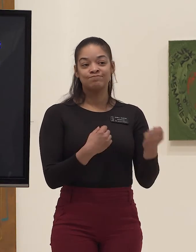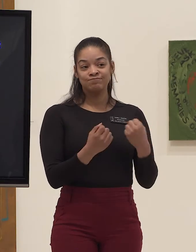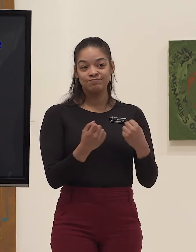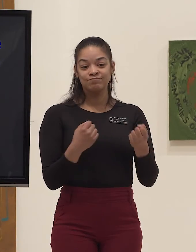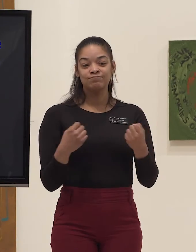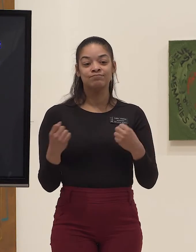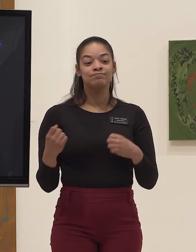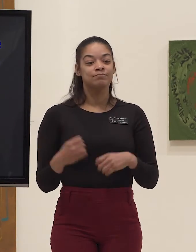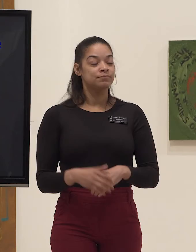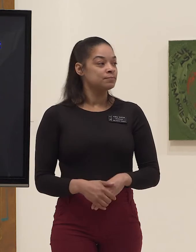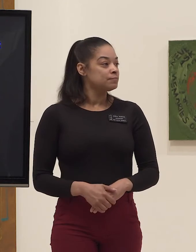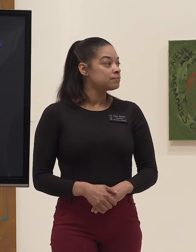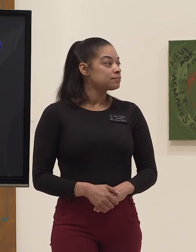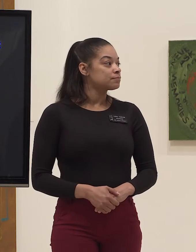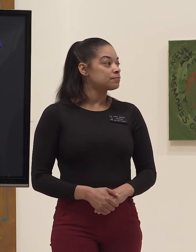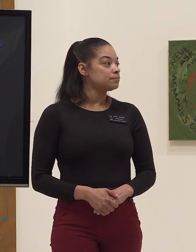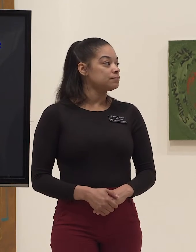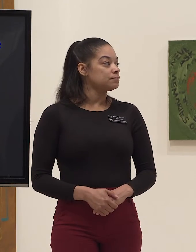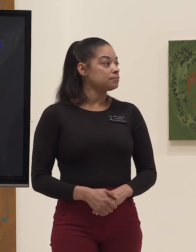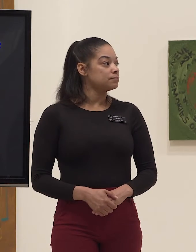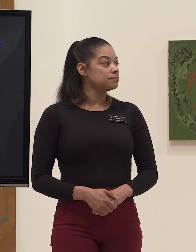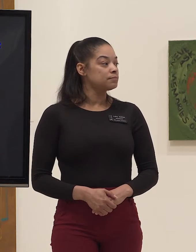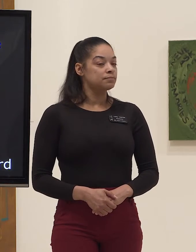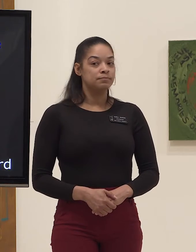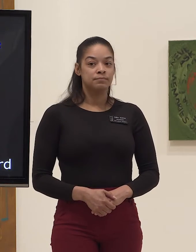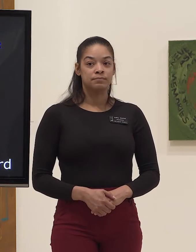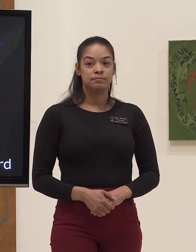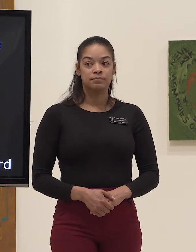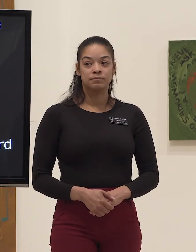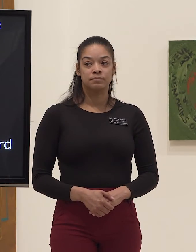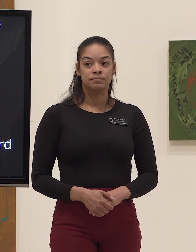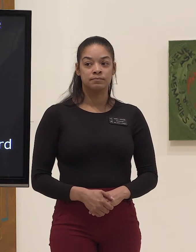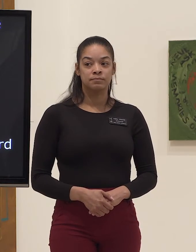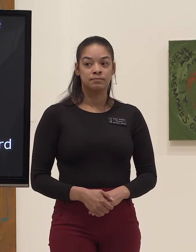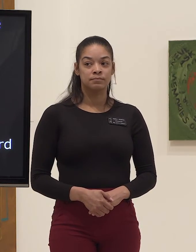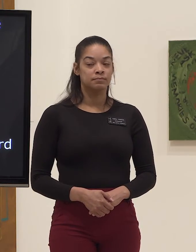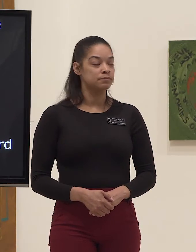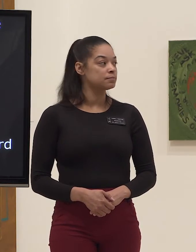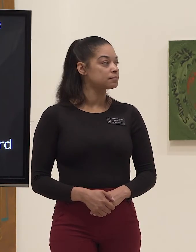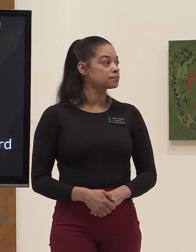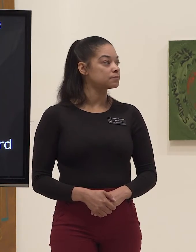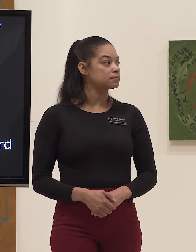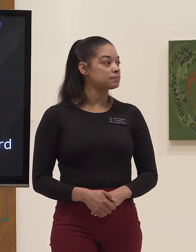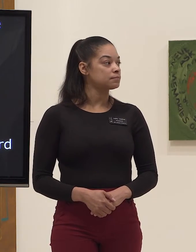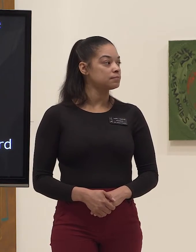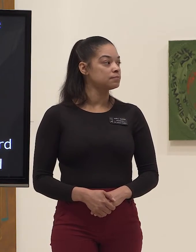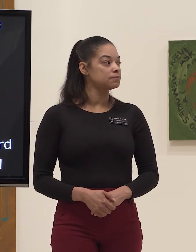and refusing to bend and flex and work together. It's talking about how can we best manage